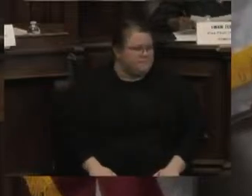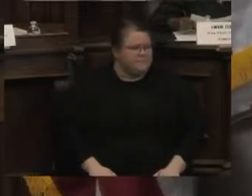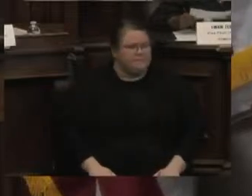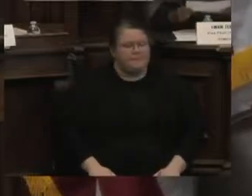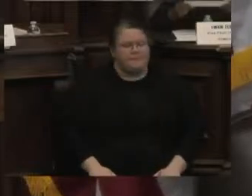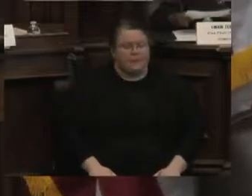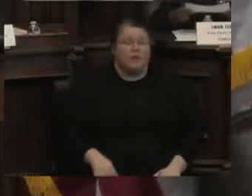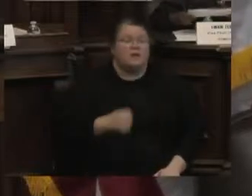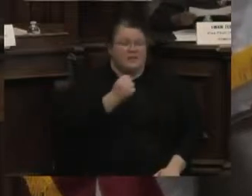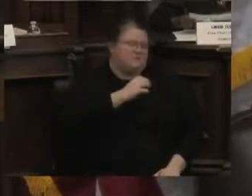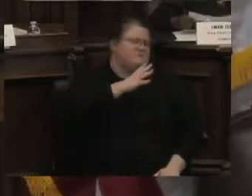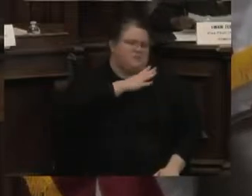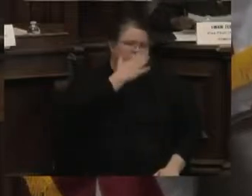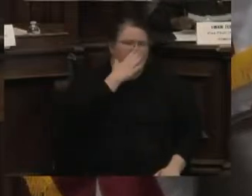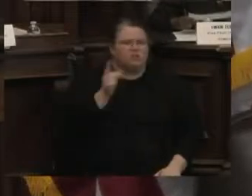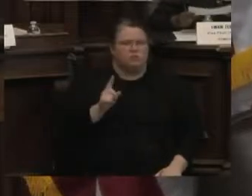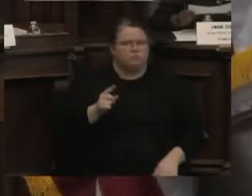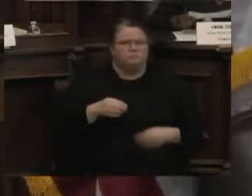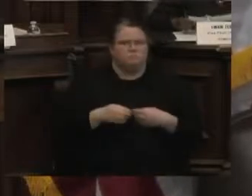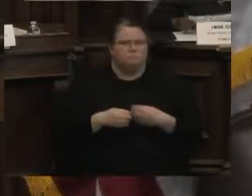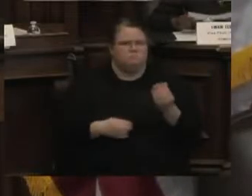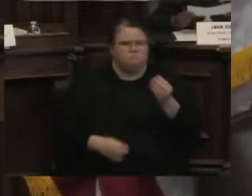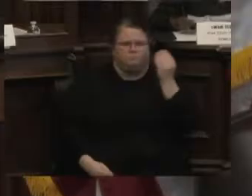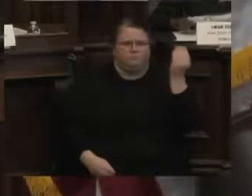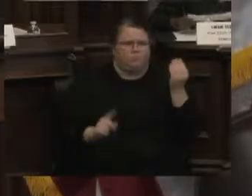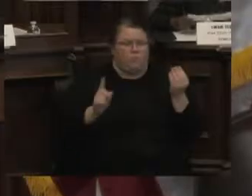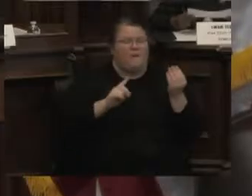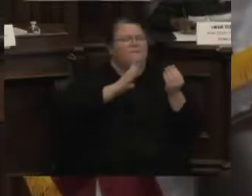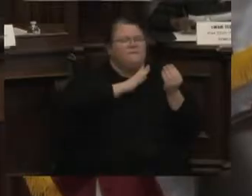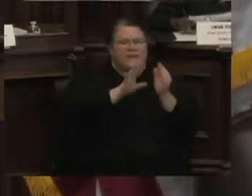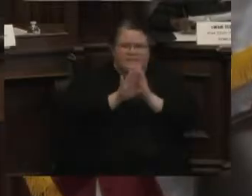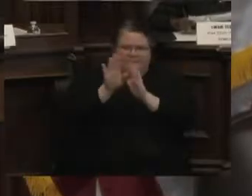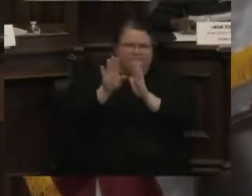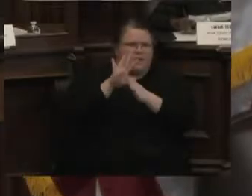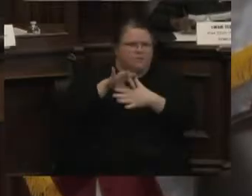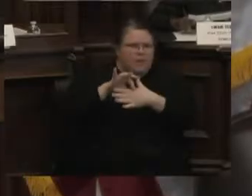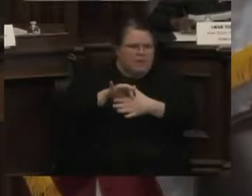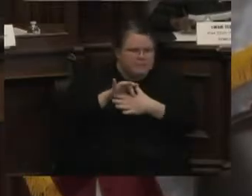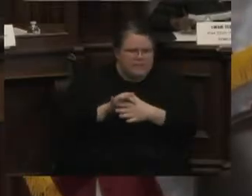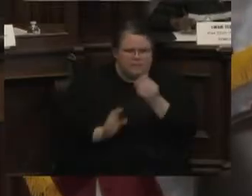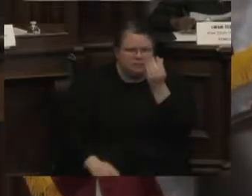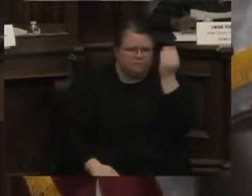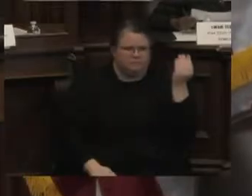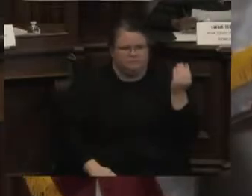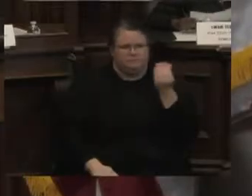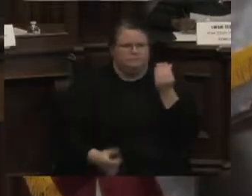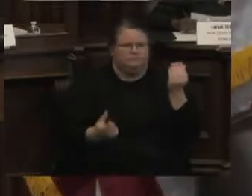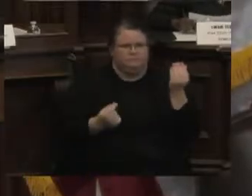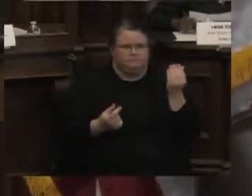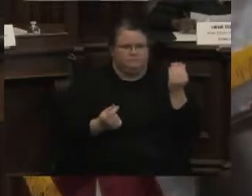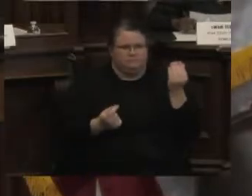twofold. Yes, that's good to know. And also, you know, where